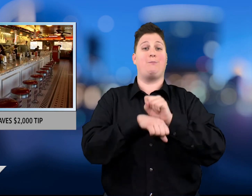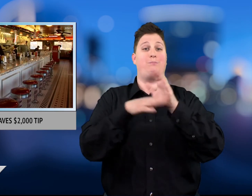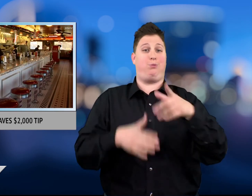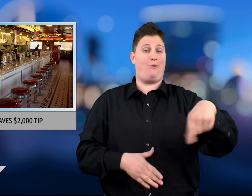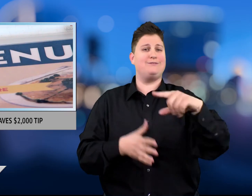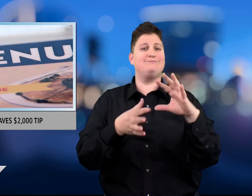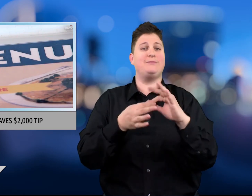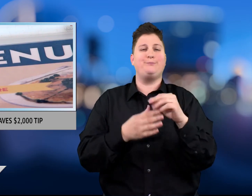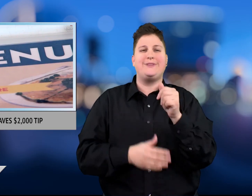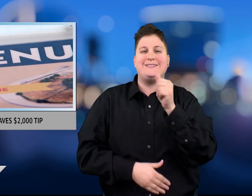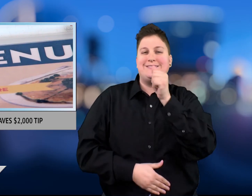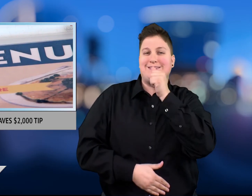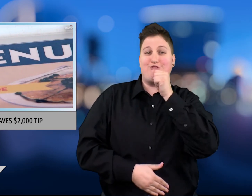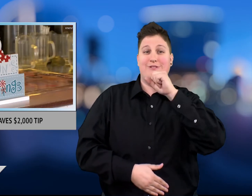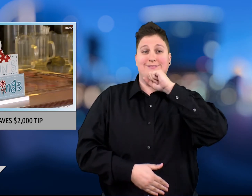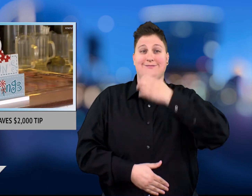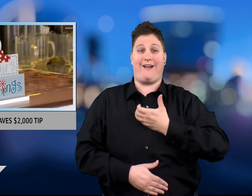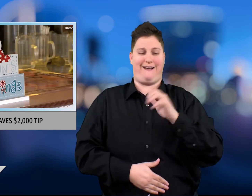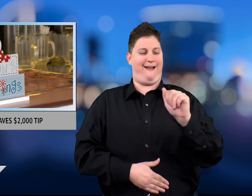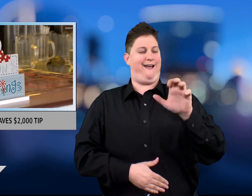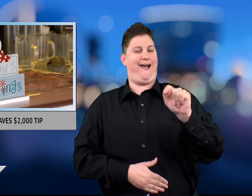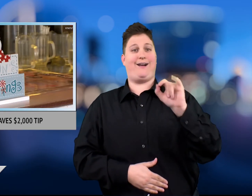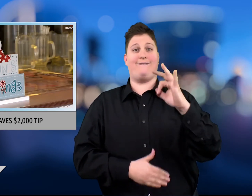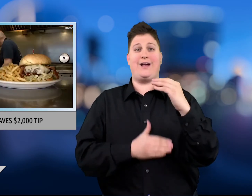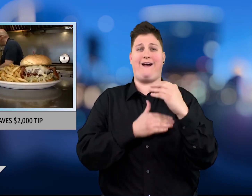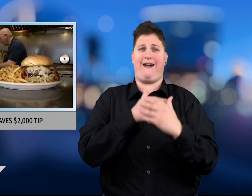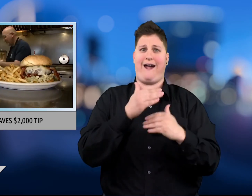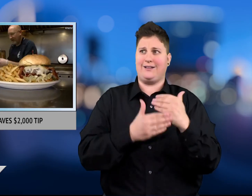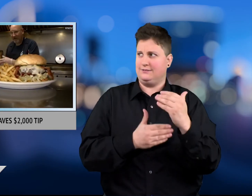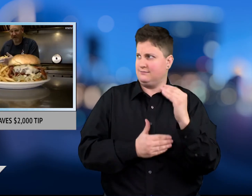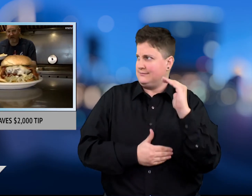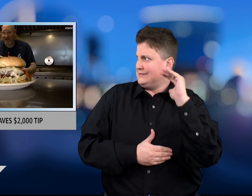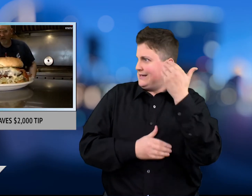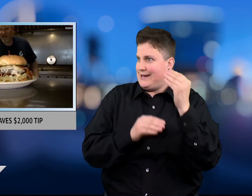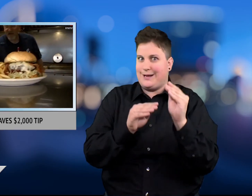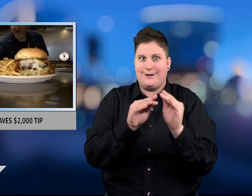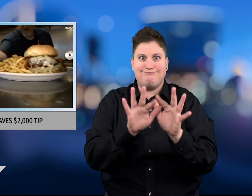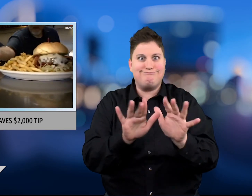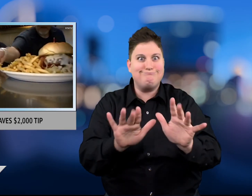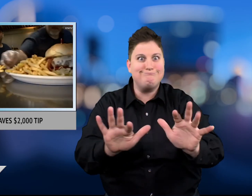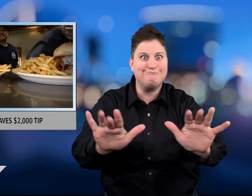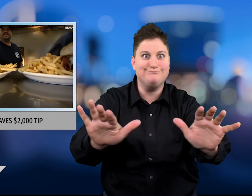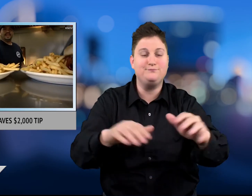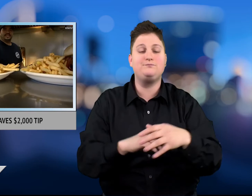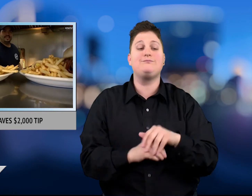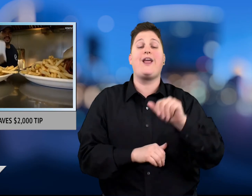Employees say the "Secret Santa" act of kindness seems to be contagious.